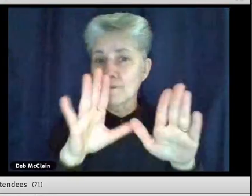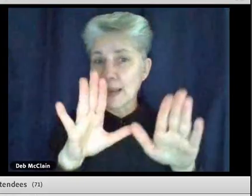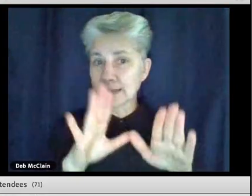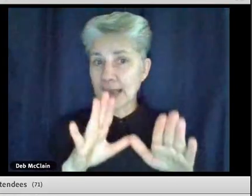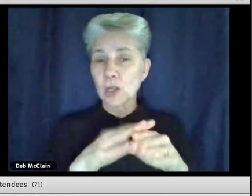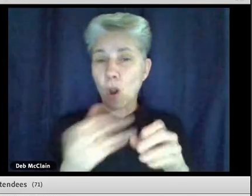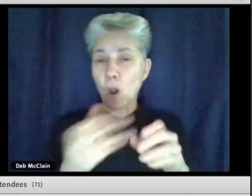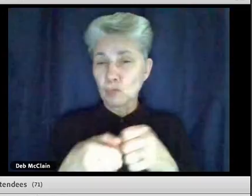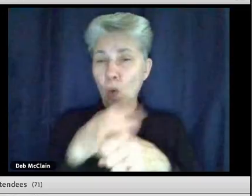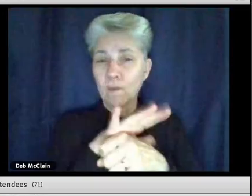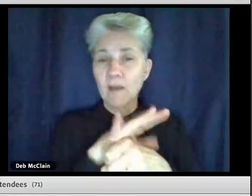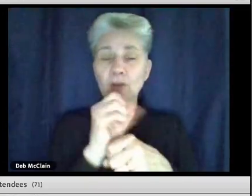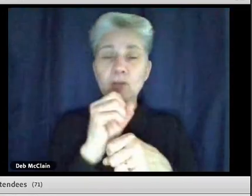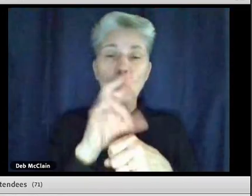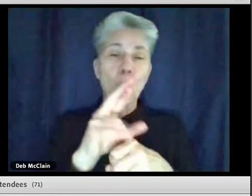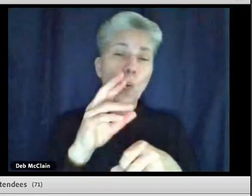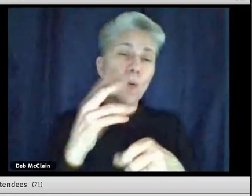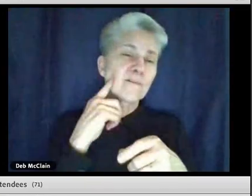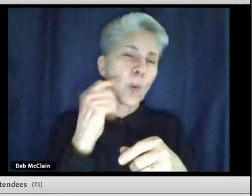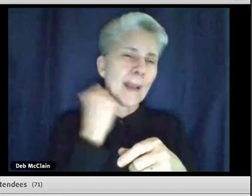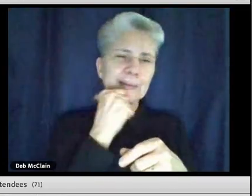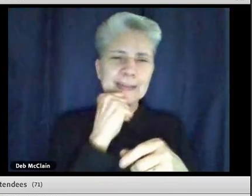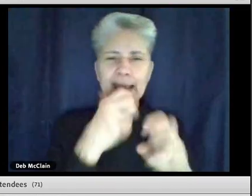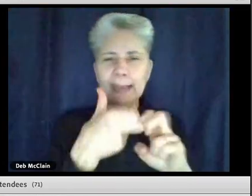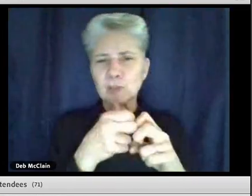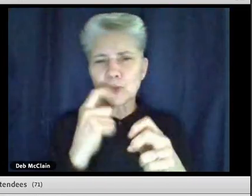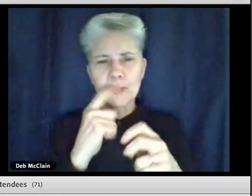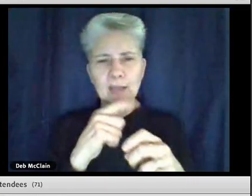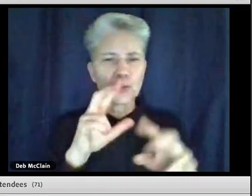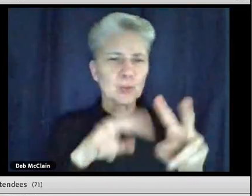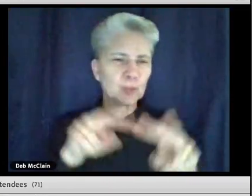Okay, so we went through some automated things, and those are fantastic on the coronavirus